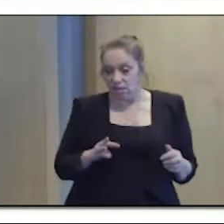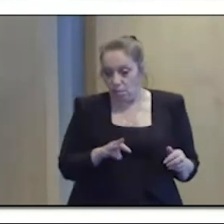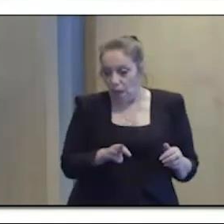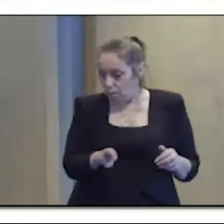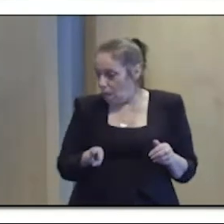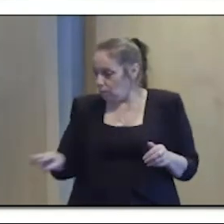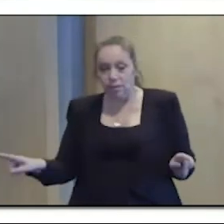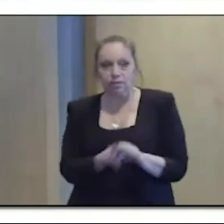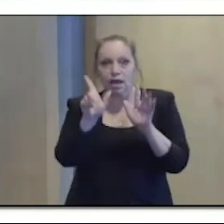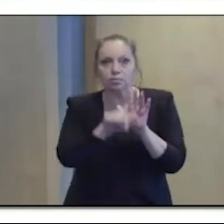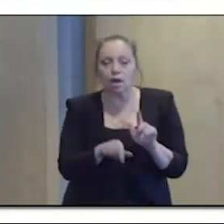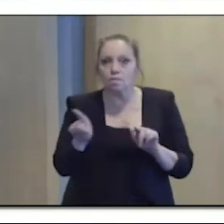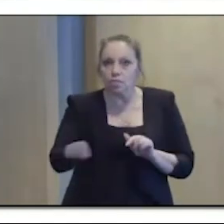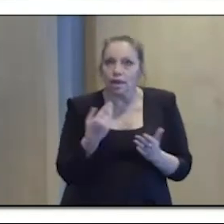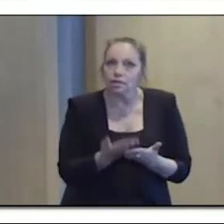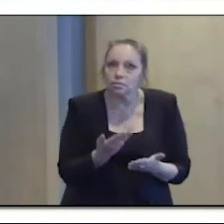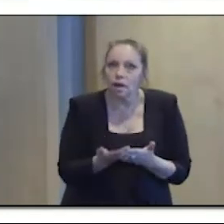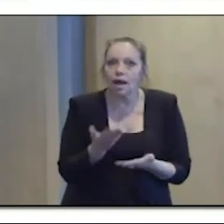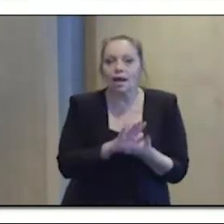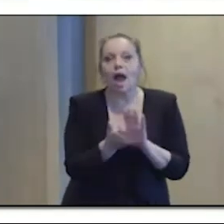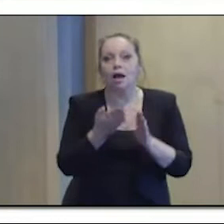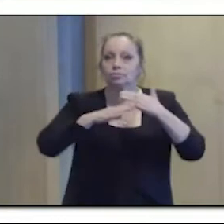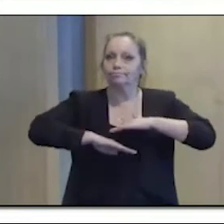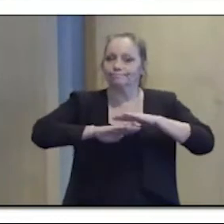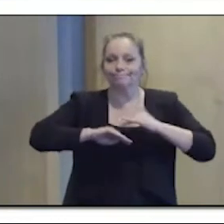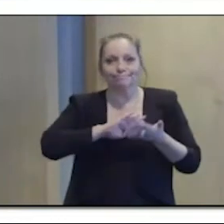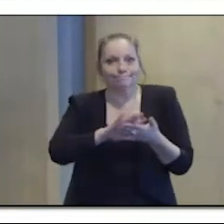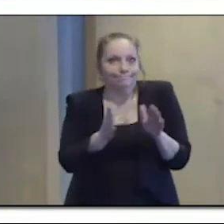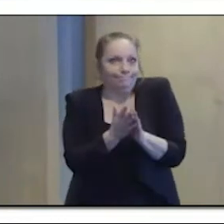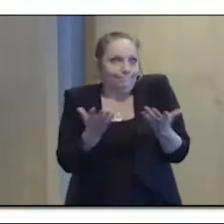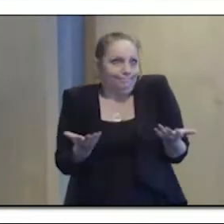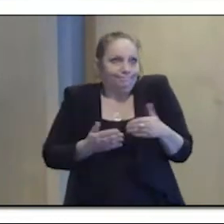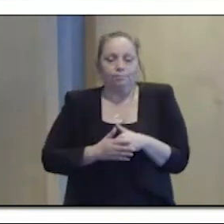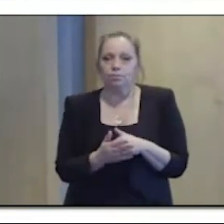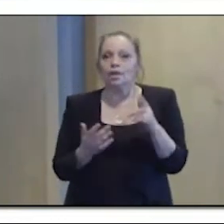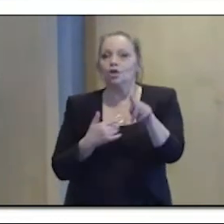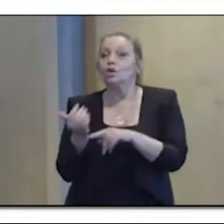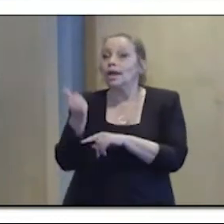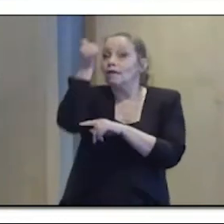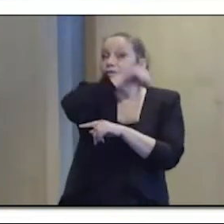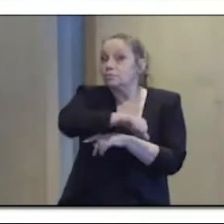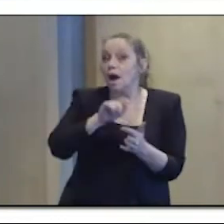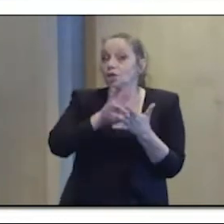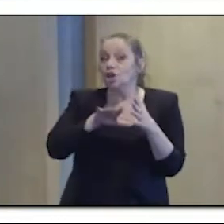How will we meet that demand? However you can have smart charging where you might plug it in